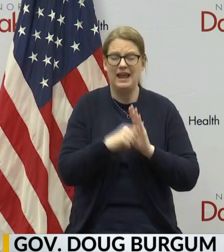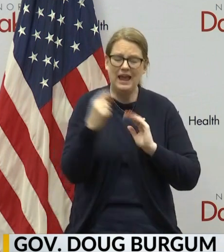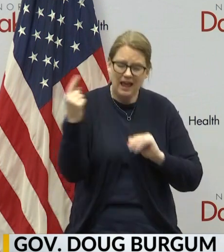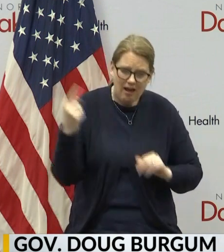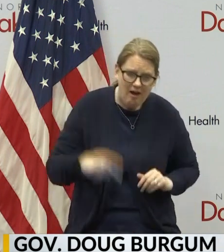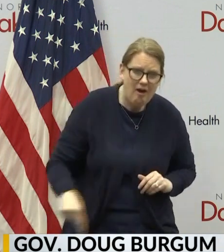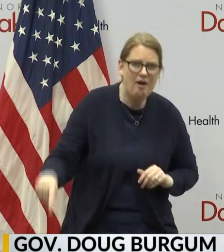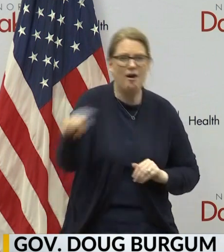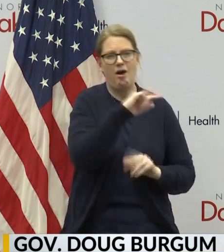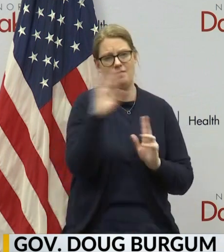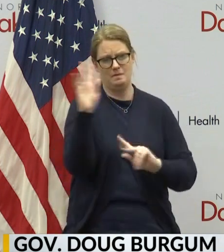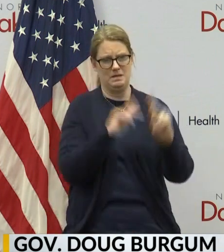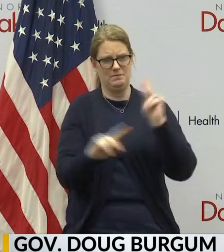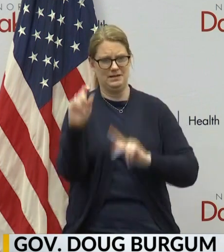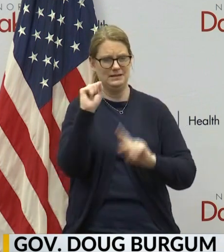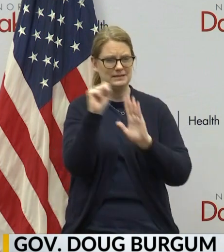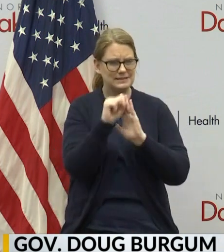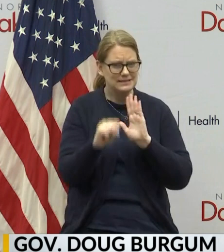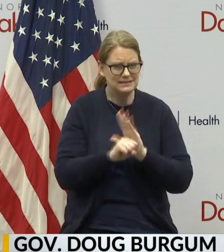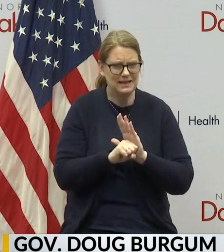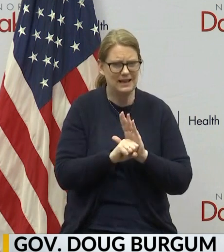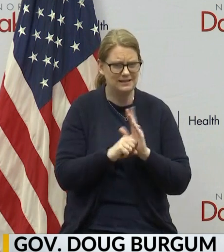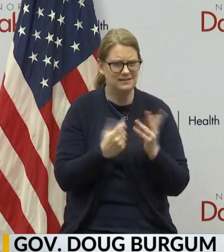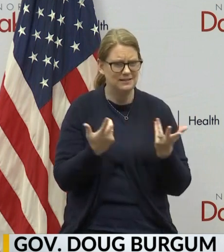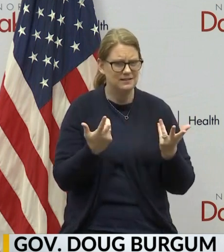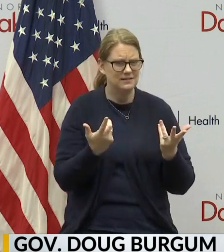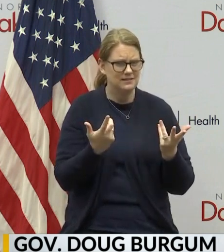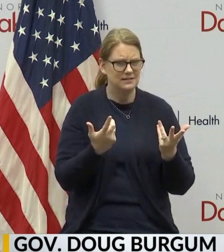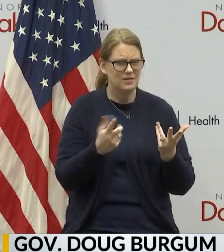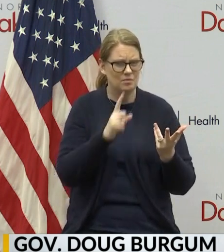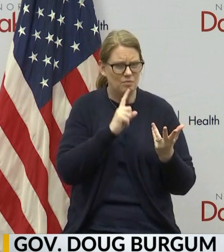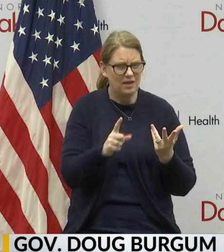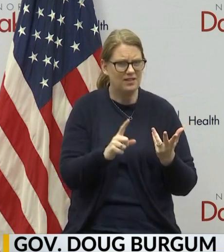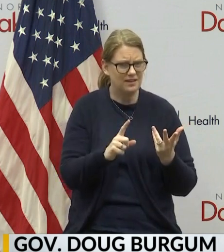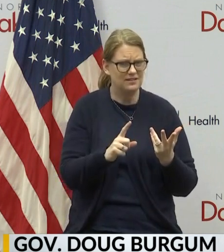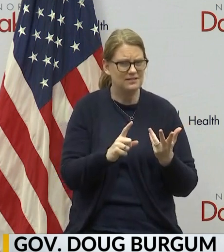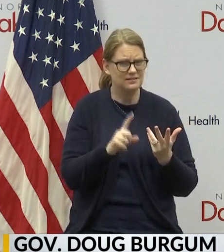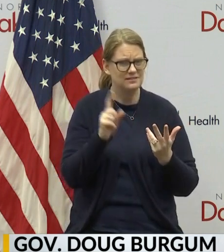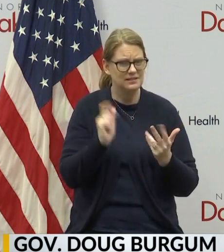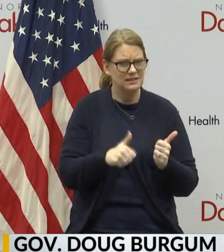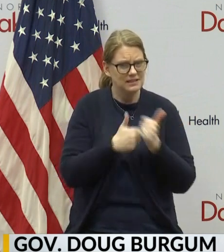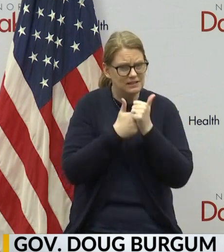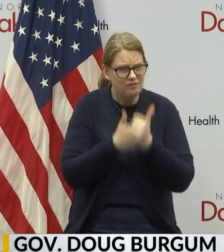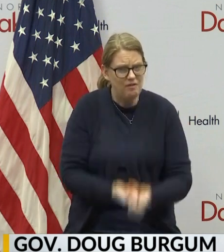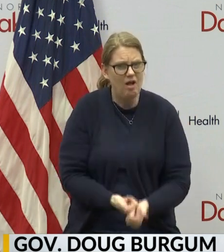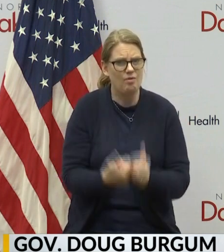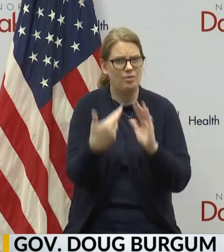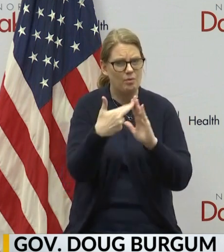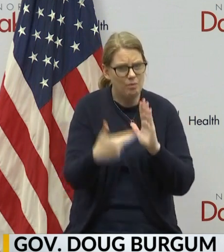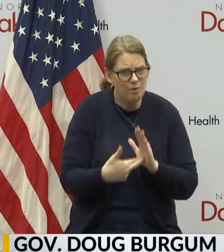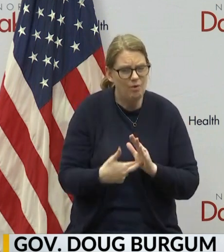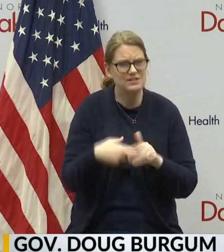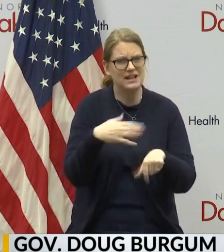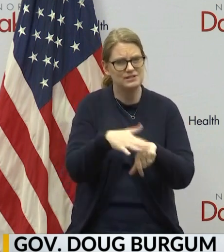THIS VIRUS IS EVERYWHERE IN OUR STATE, AND THAT EVERYBODY IN THE